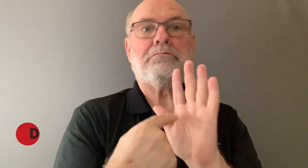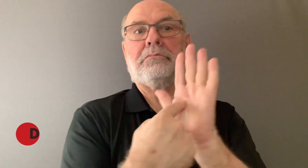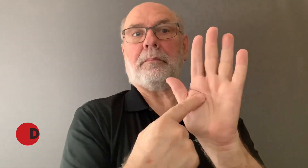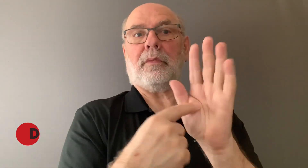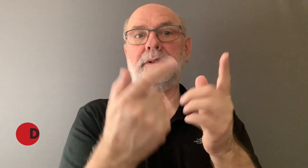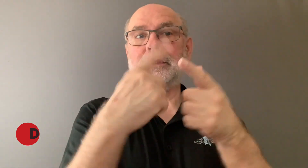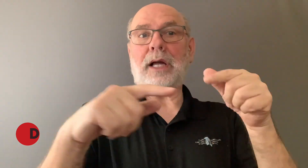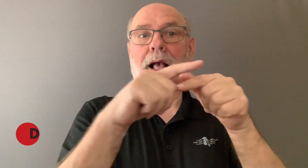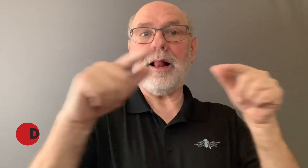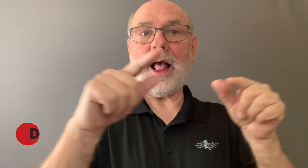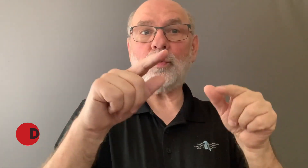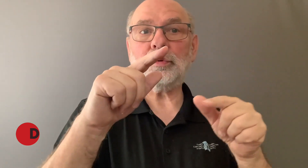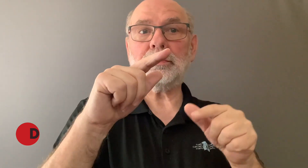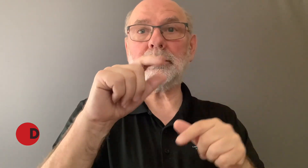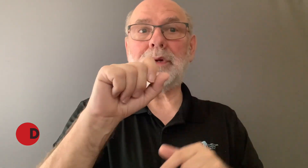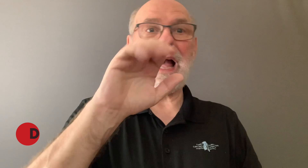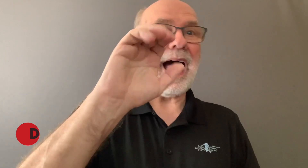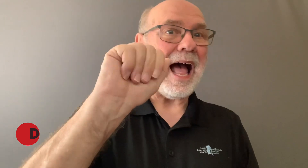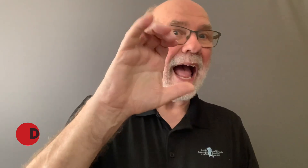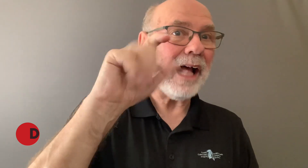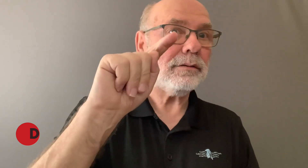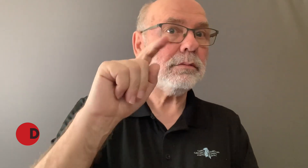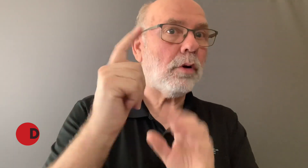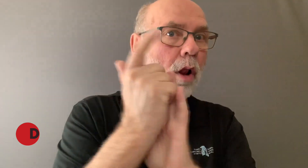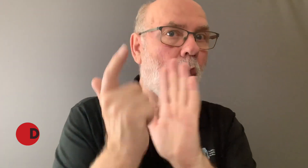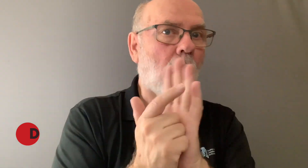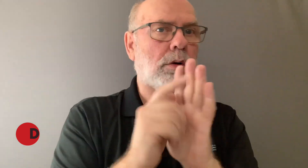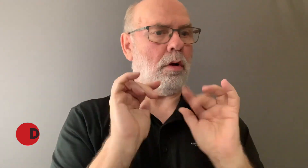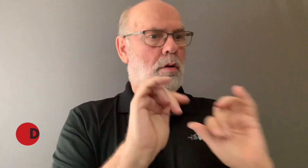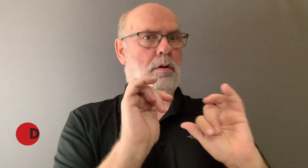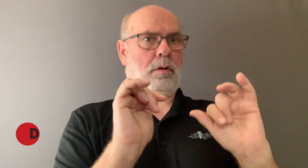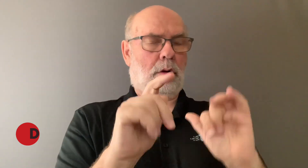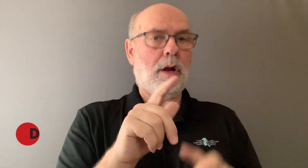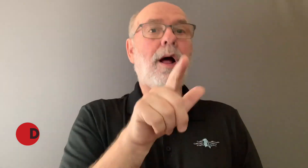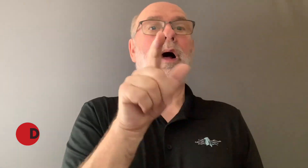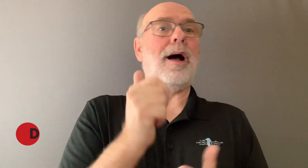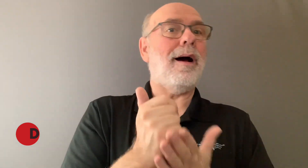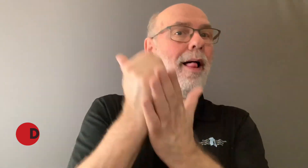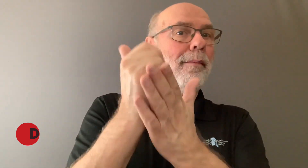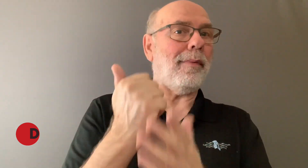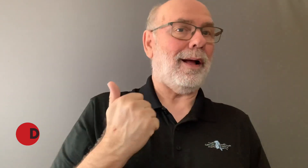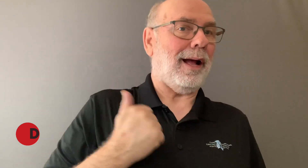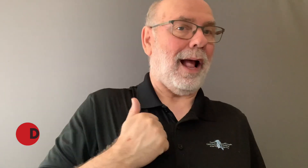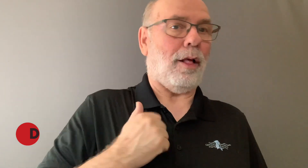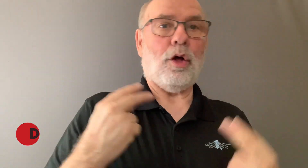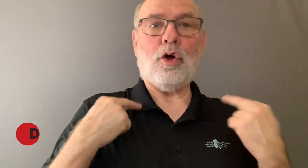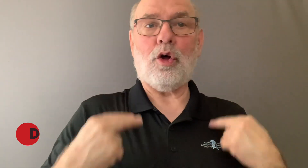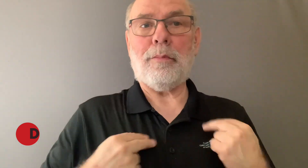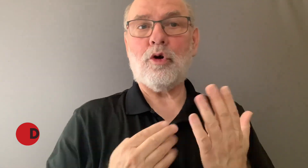legislation, for example a Sign Language Act law. It could help